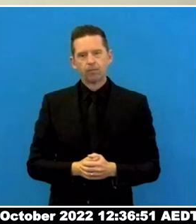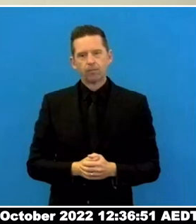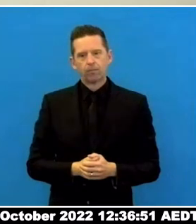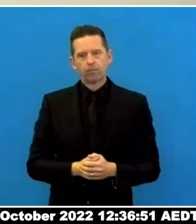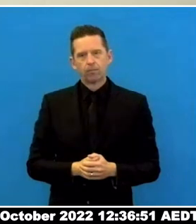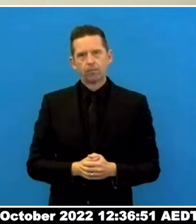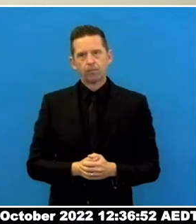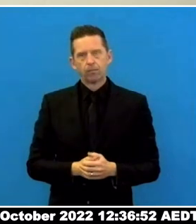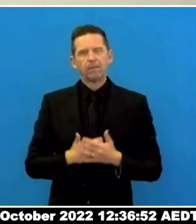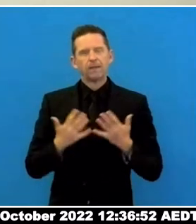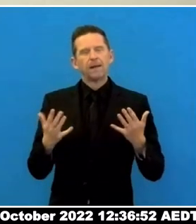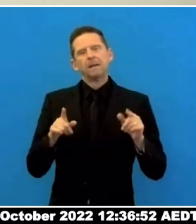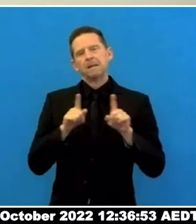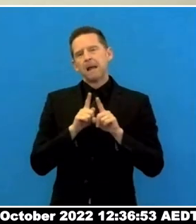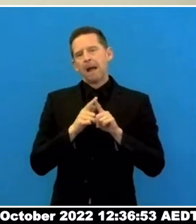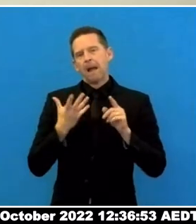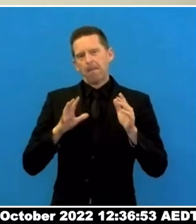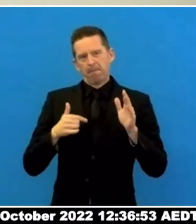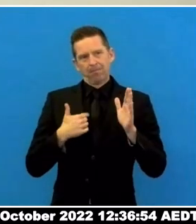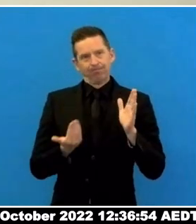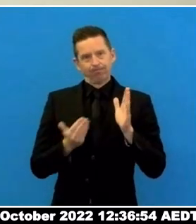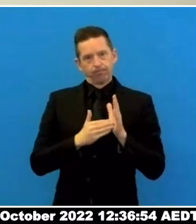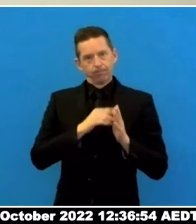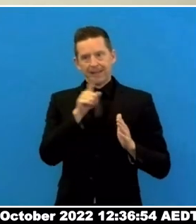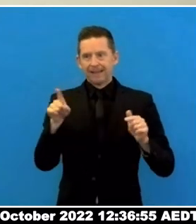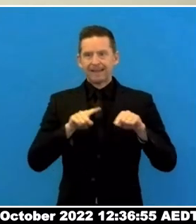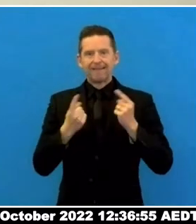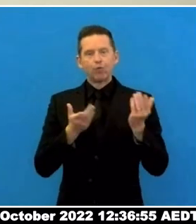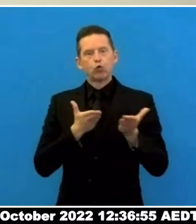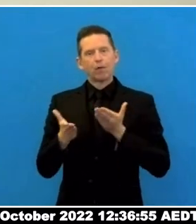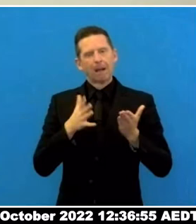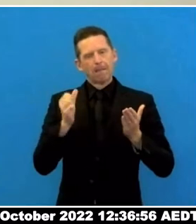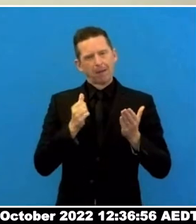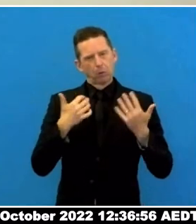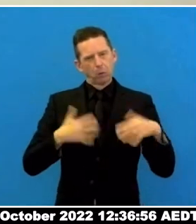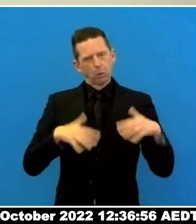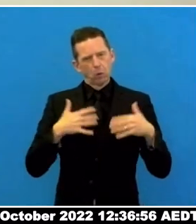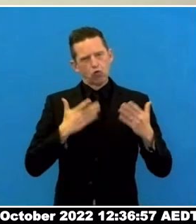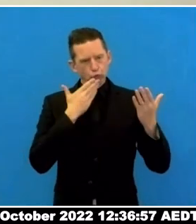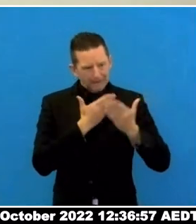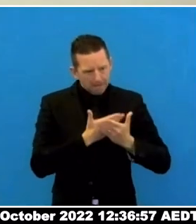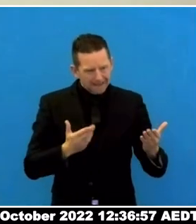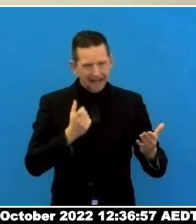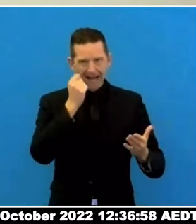Yes, and we would also say that services need to be really respectful and understandings of the cultural responsiveness required